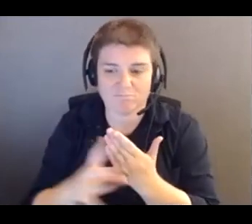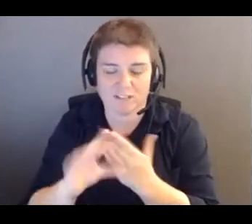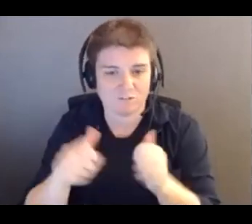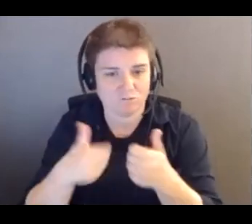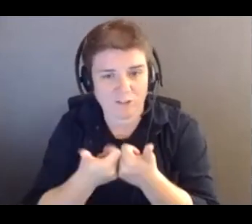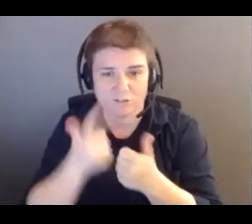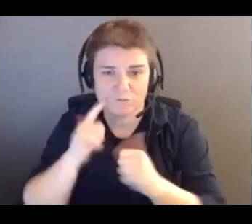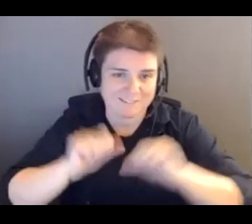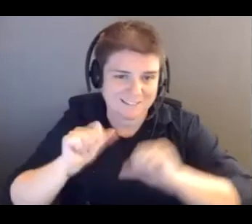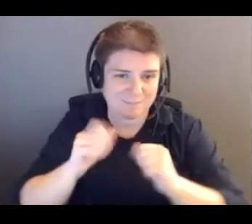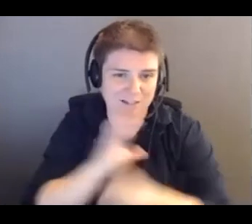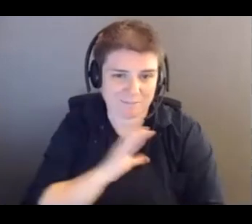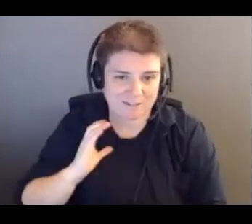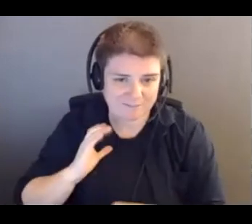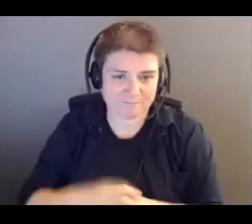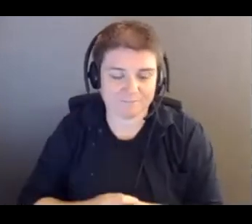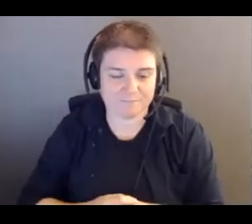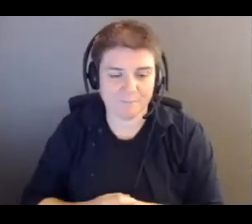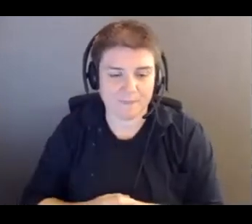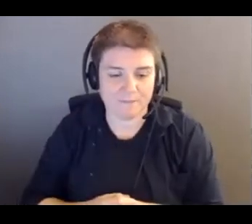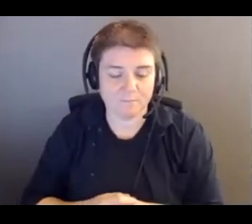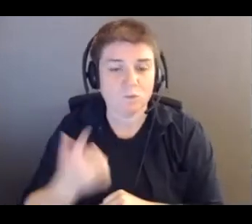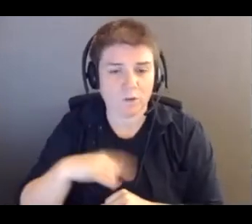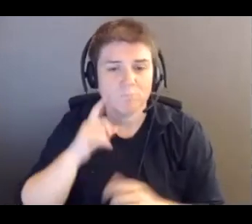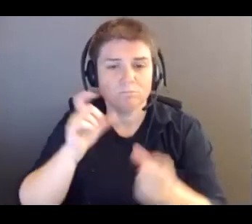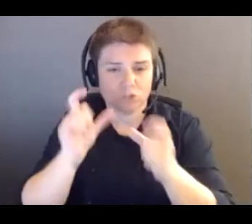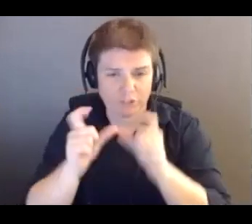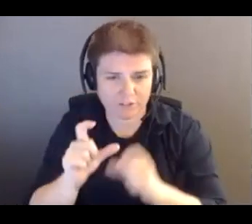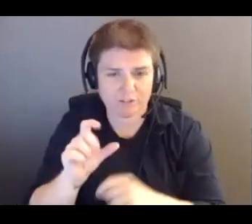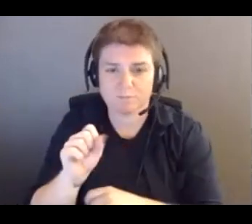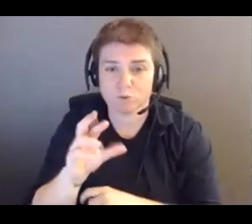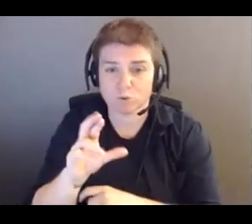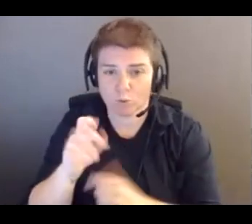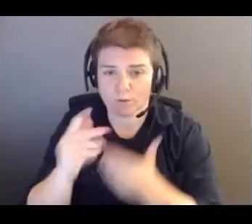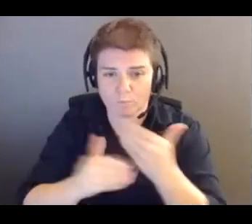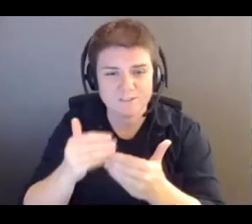committees. We have been adjusting our scoring processes to make it clearer what you are